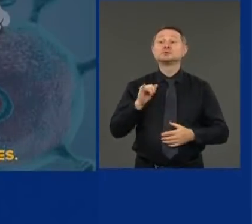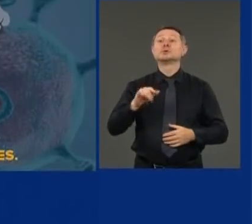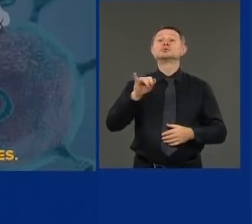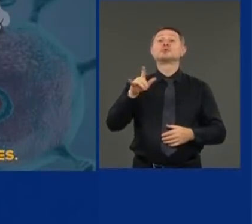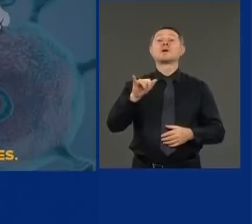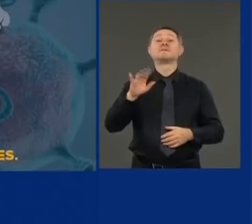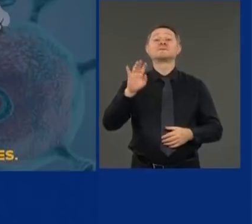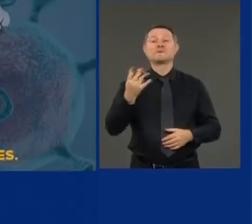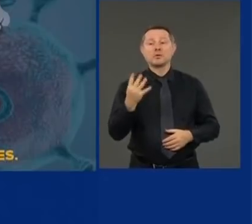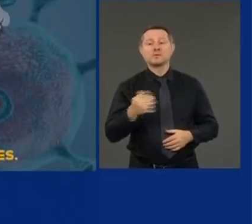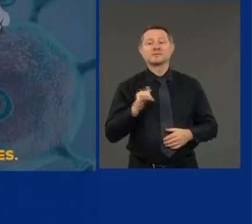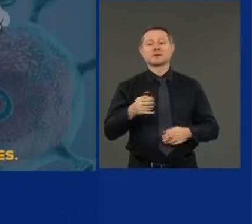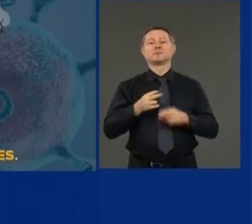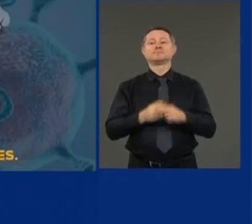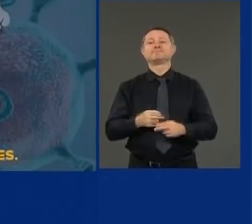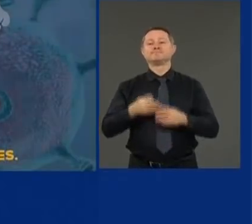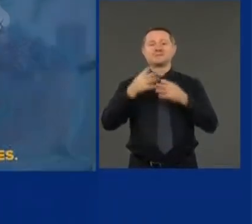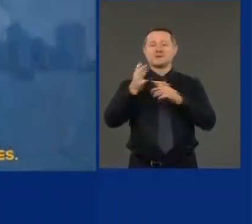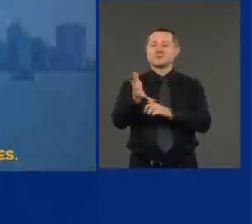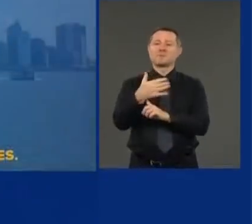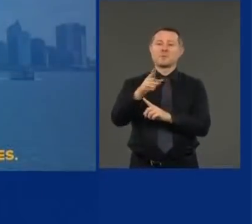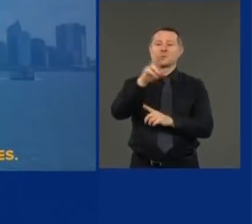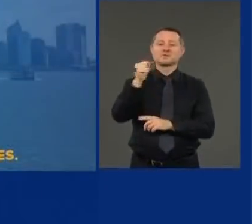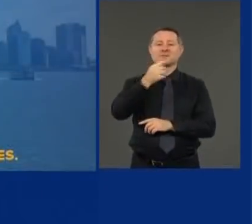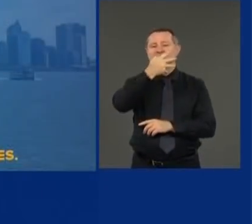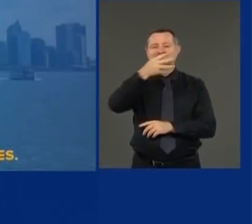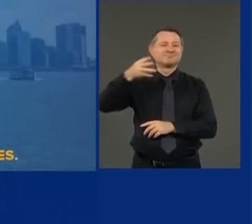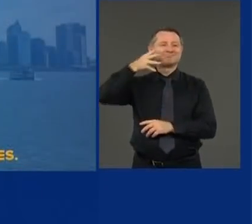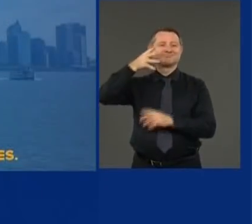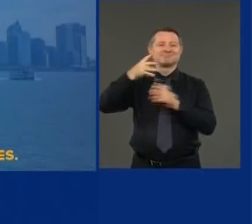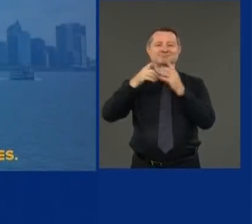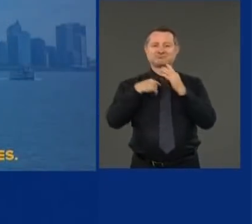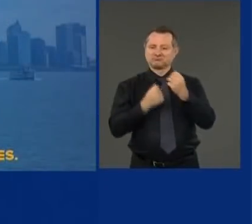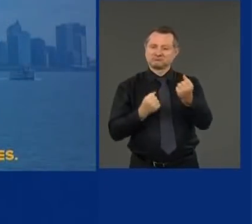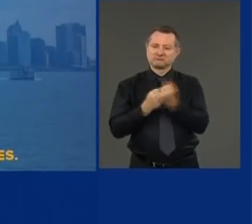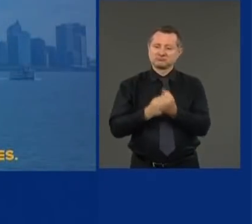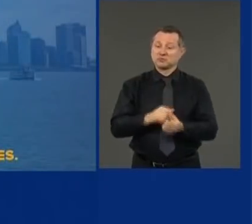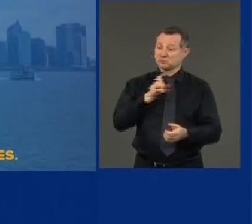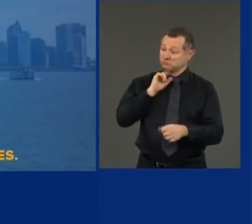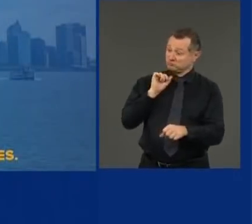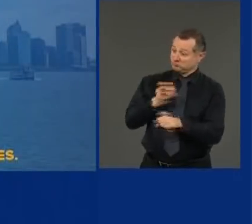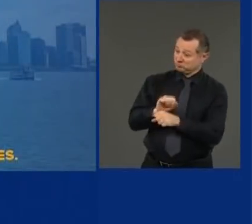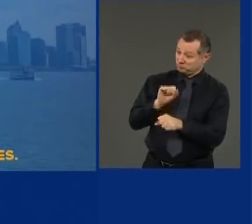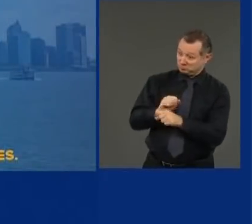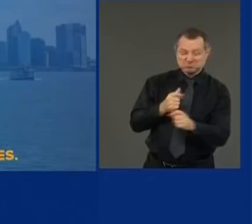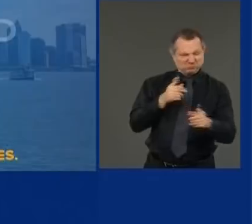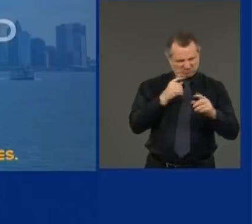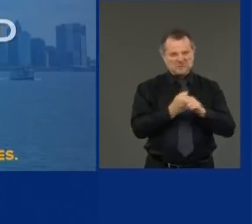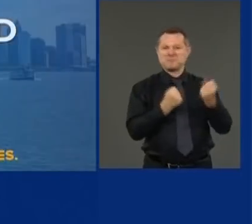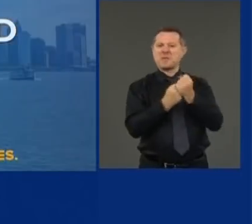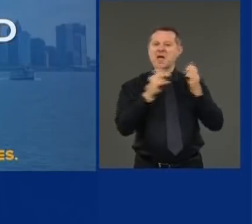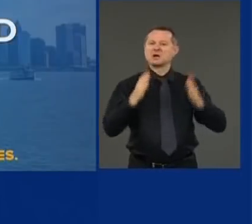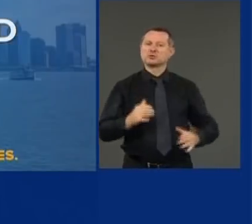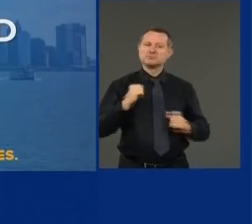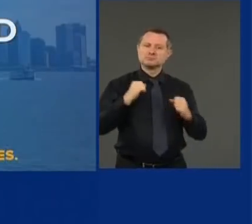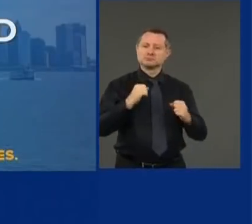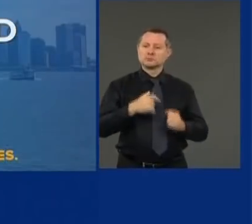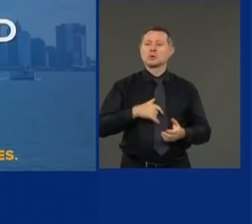START MASKS. THEY MAKE A DIFFERENCE. JULY 4th TRUE PATRIOTS WEAR